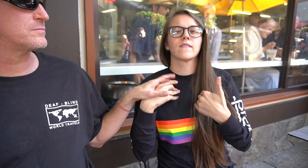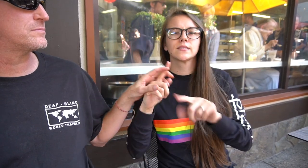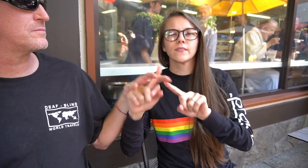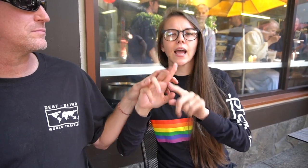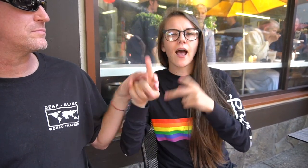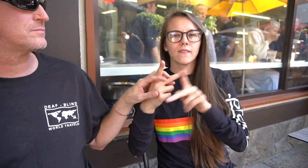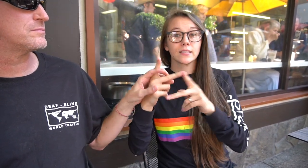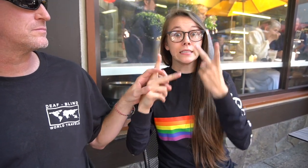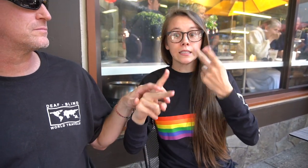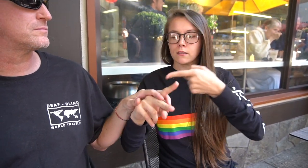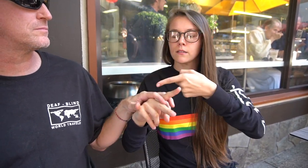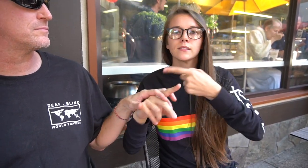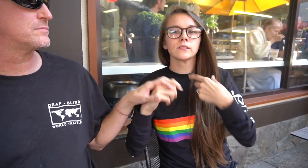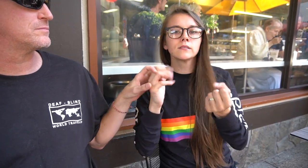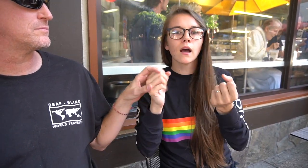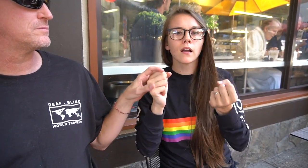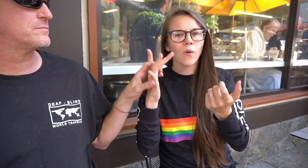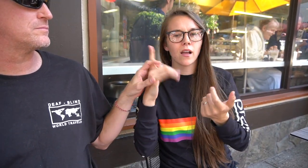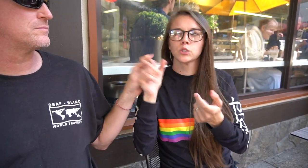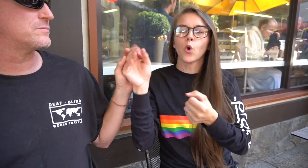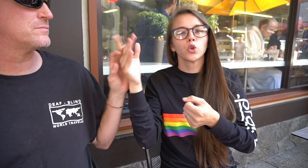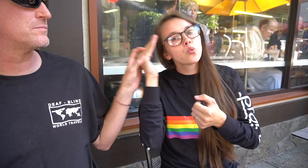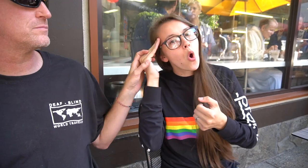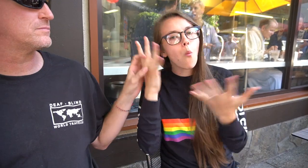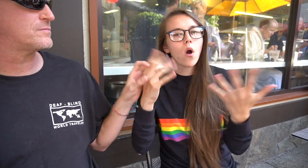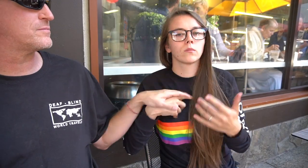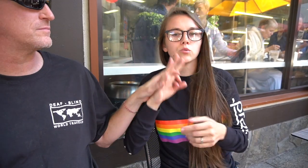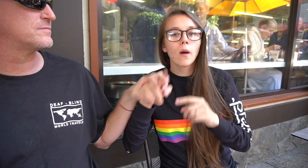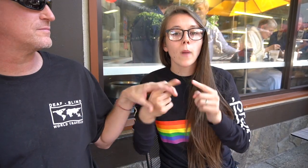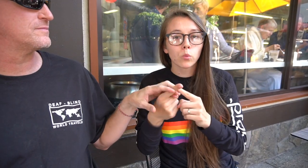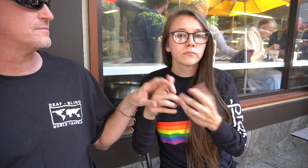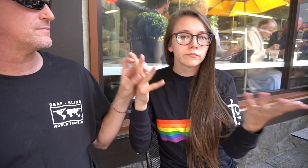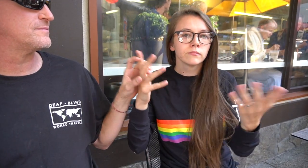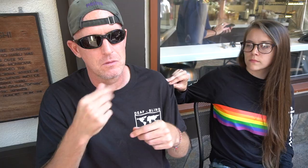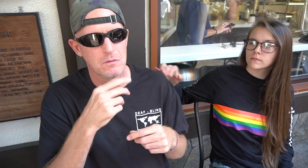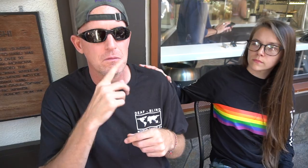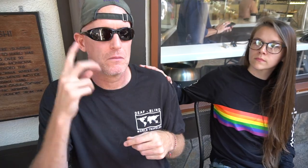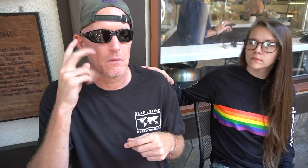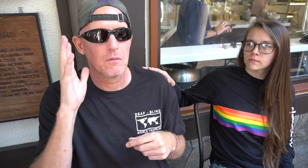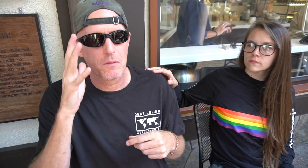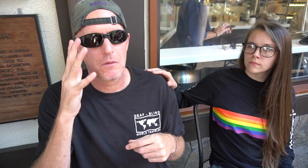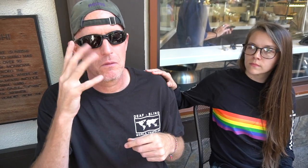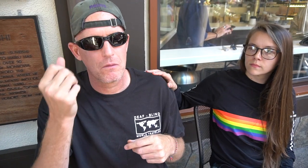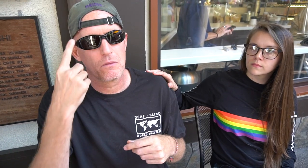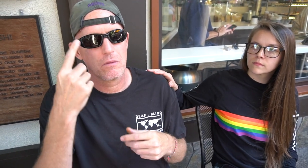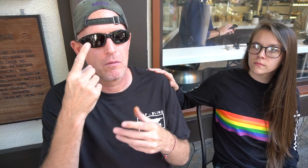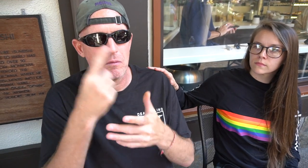There are different kinds. You see this? He's holding my hand while I'm signing. This is because he can know what I am saying. Kevin: When talking to another person, PT cues help.